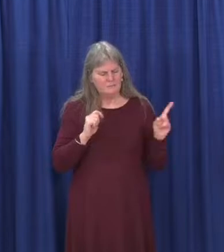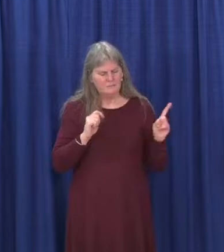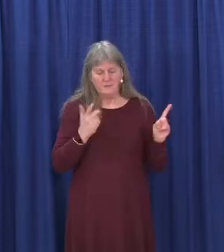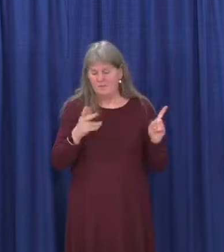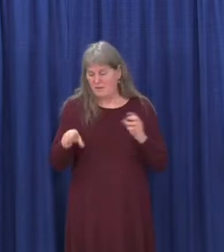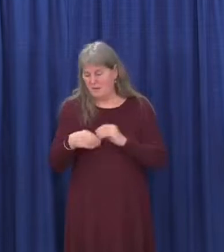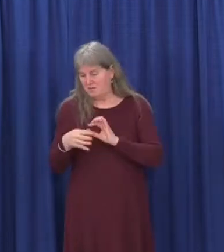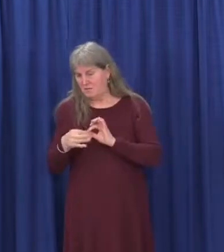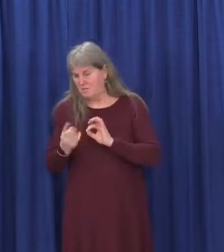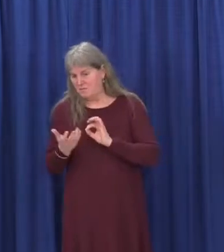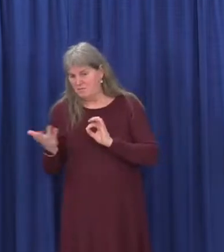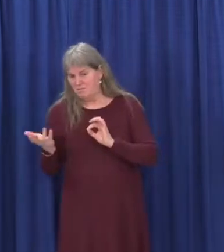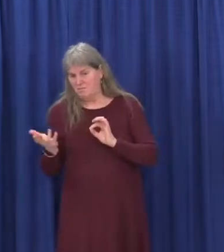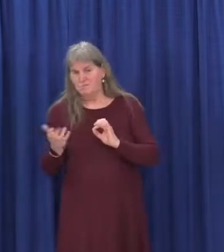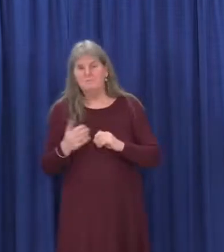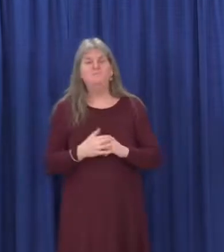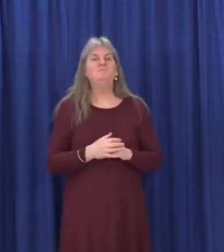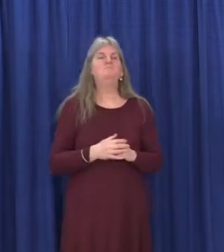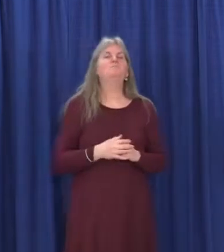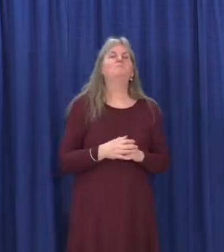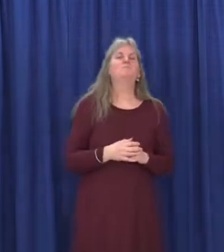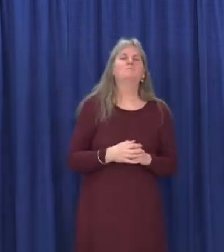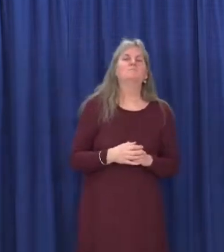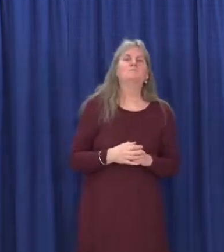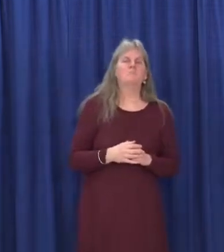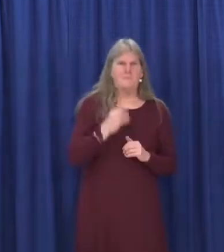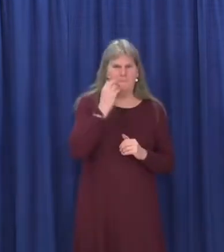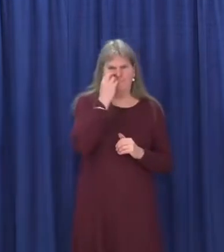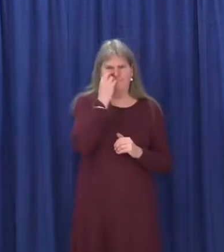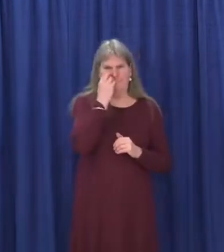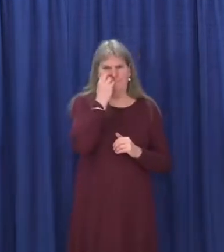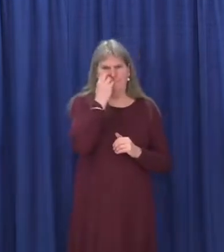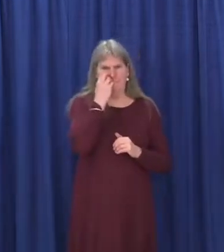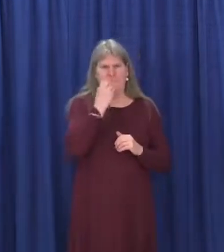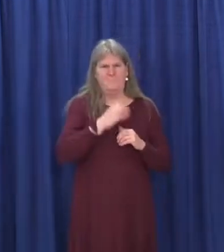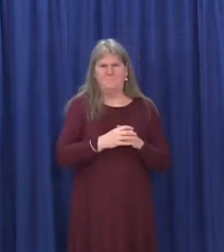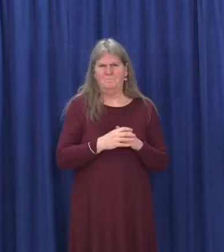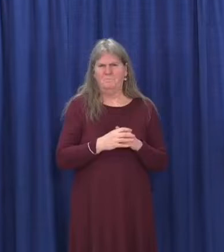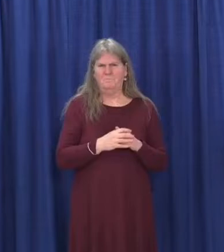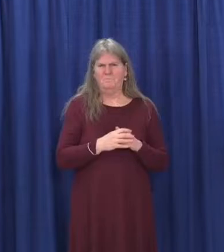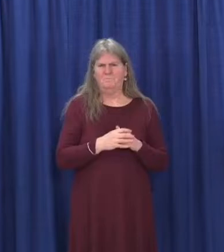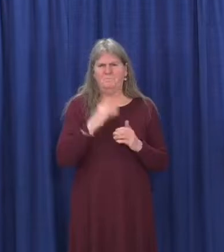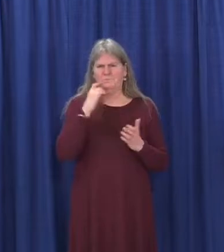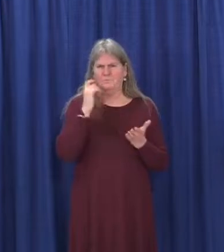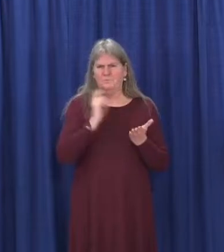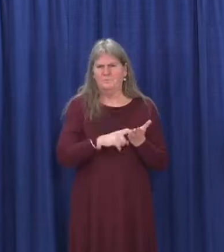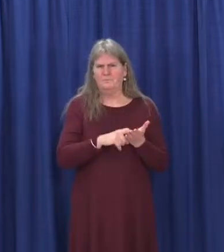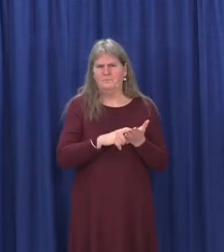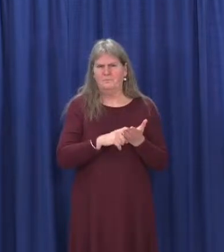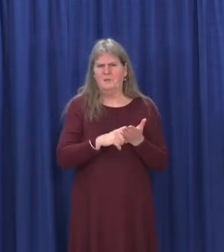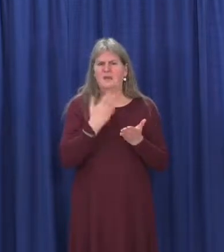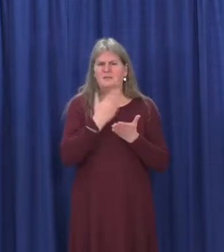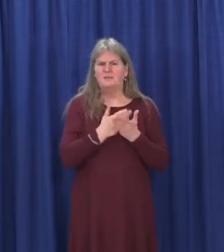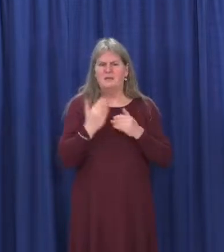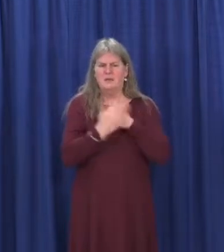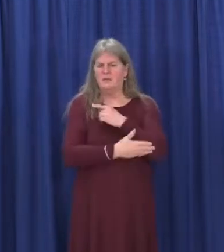weigh in, if he wants. We have seen some countries, Denmark being one,